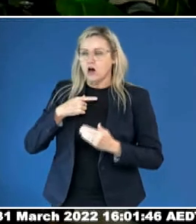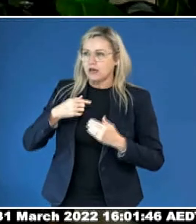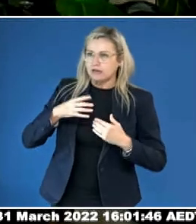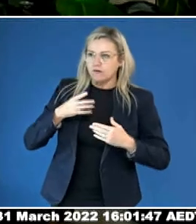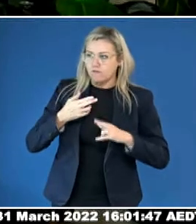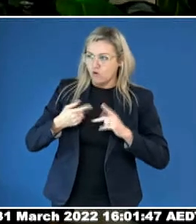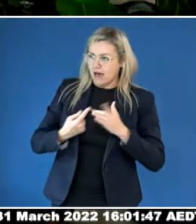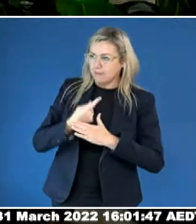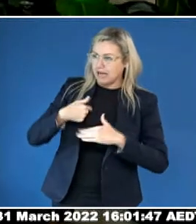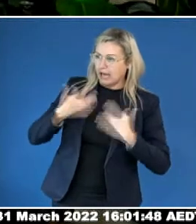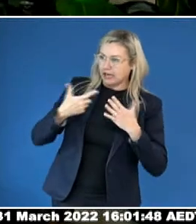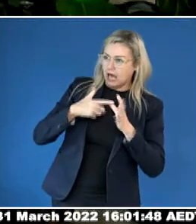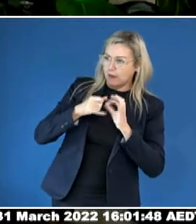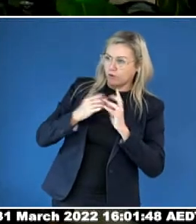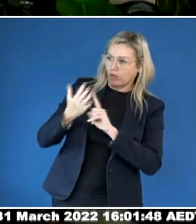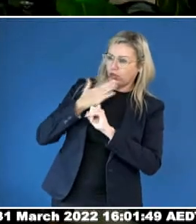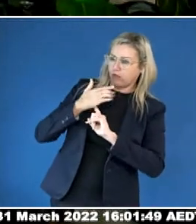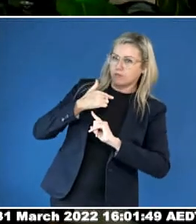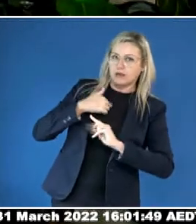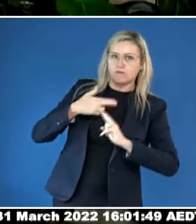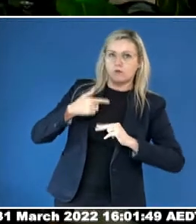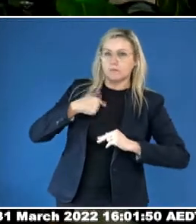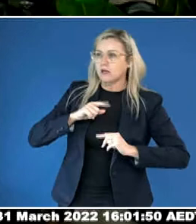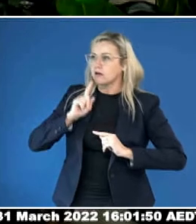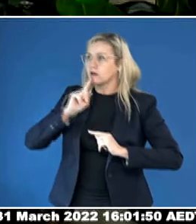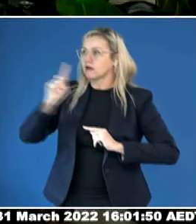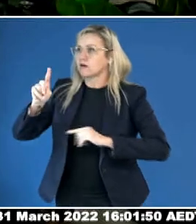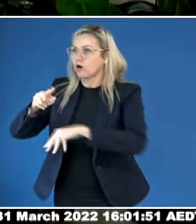me. Even going to the police to report family violence is bad, let alone going to